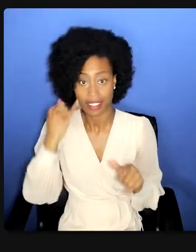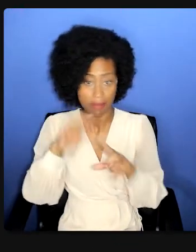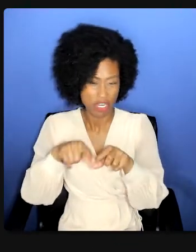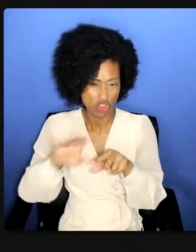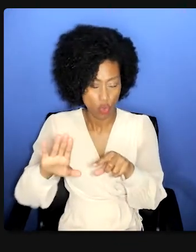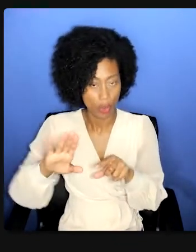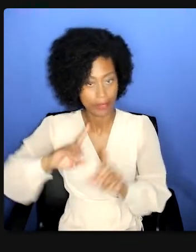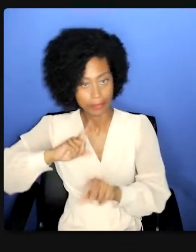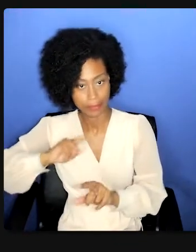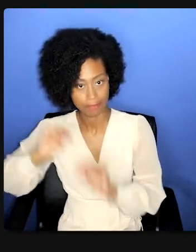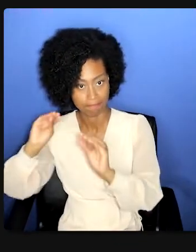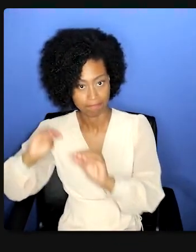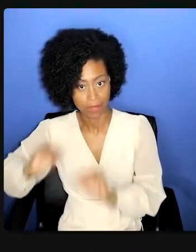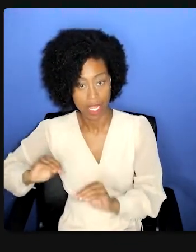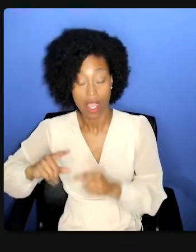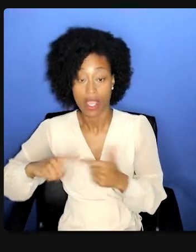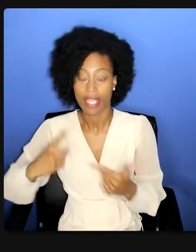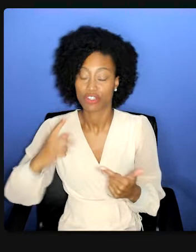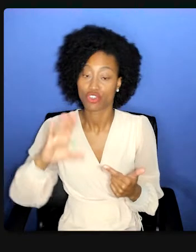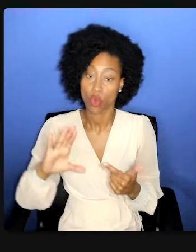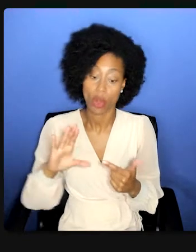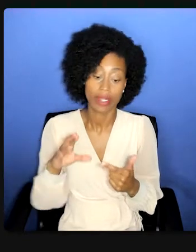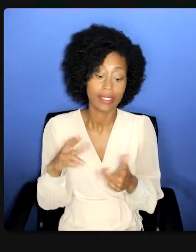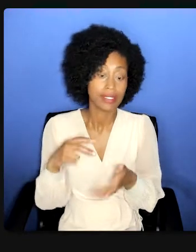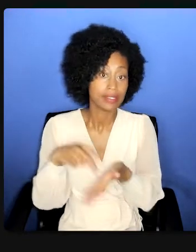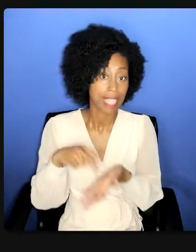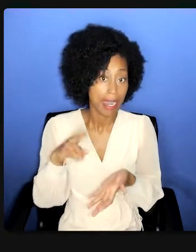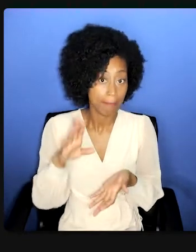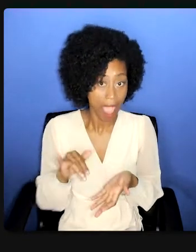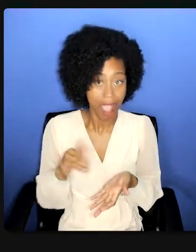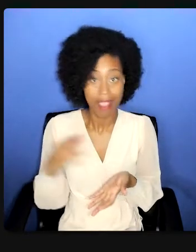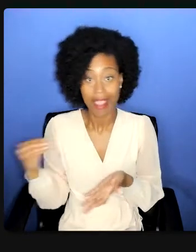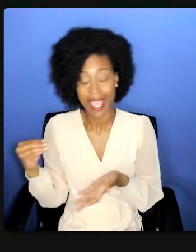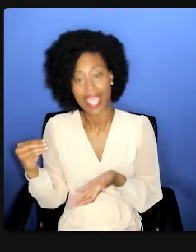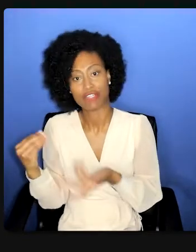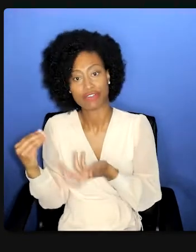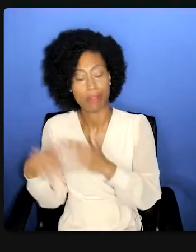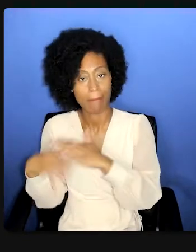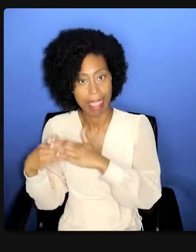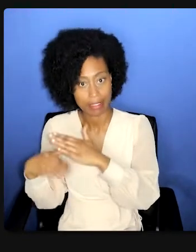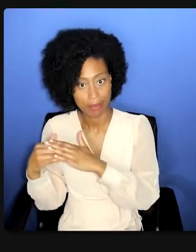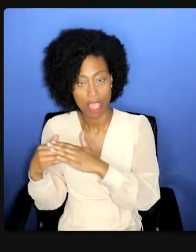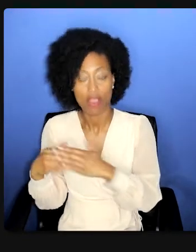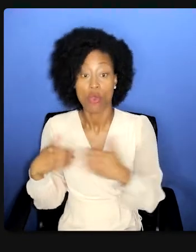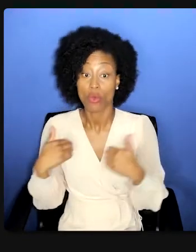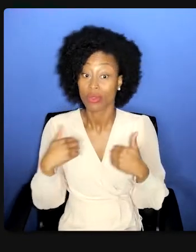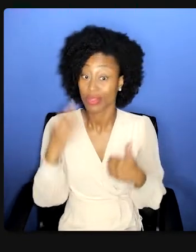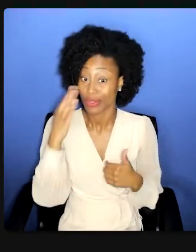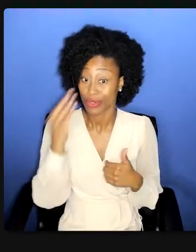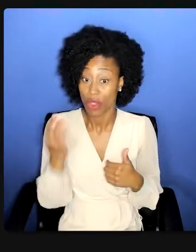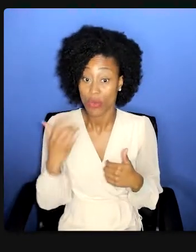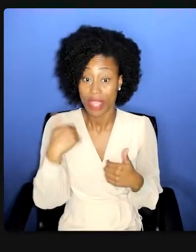pool availability at your maximum to protect the googlet. You have a QoS service so you can connect your clients